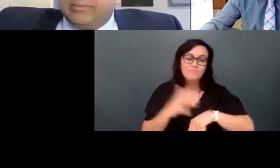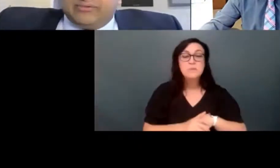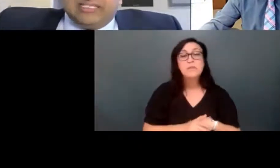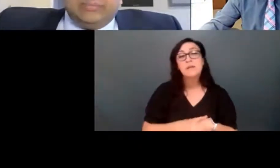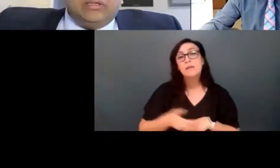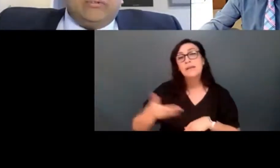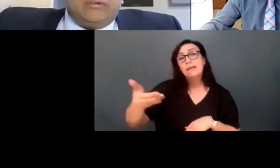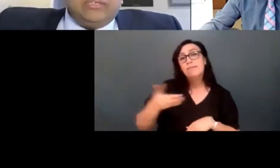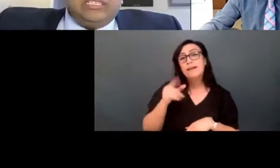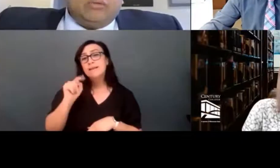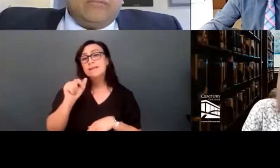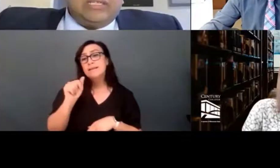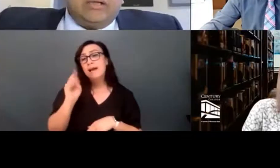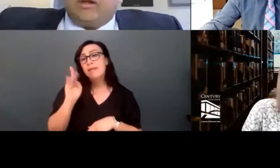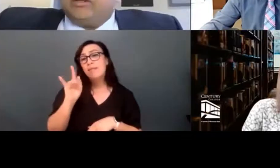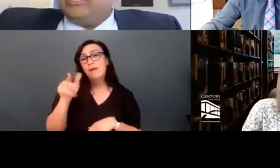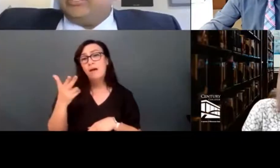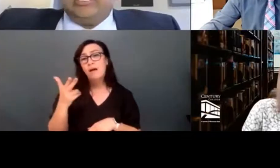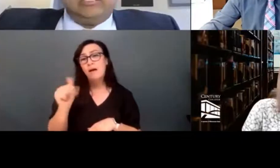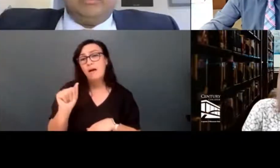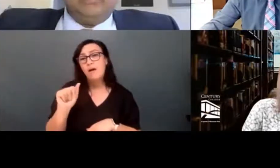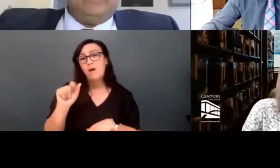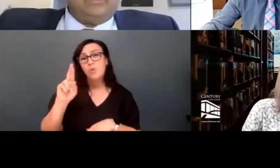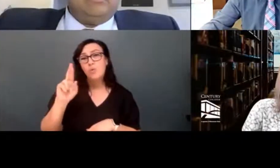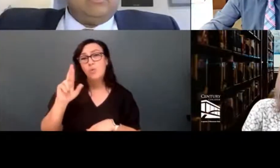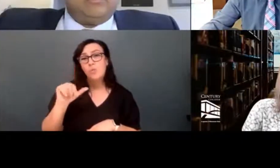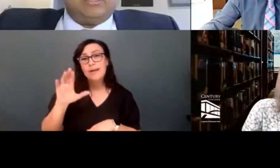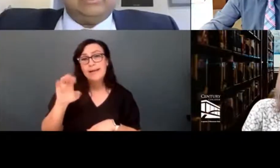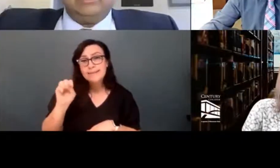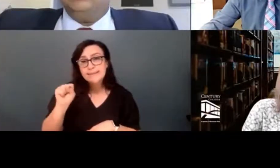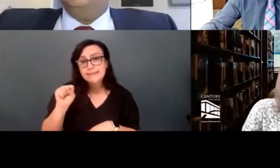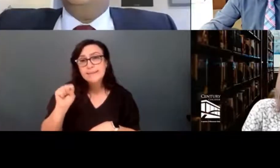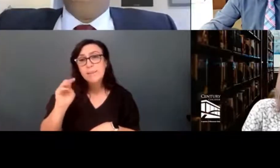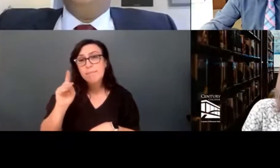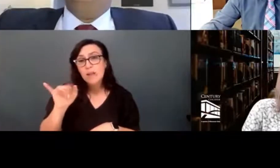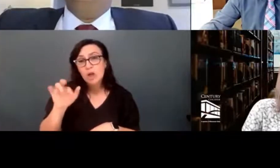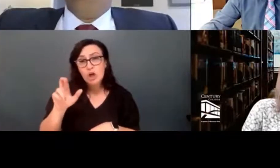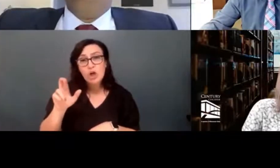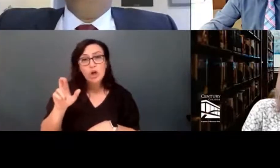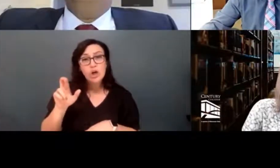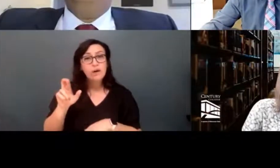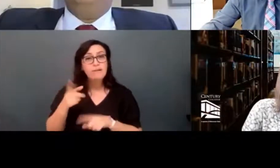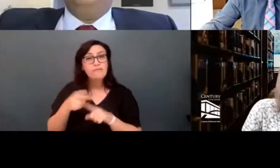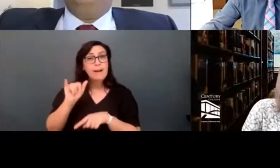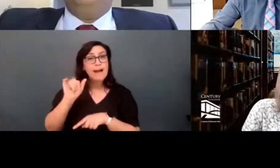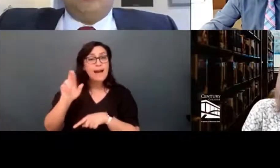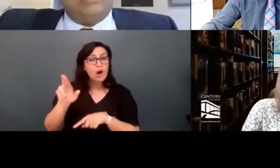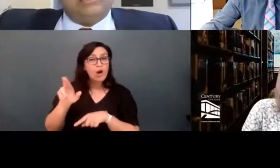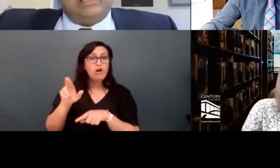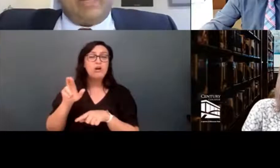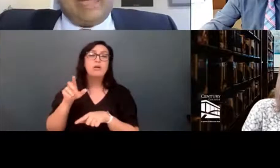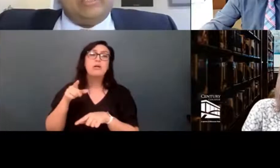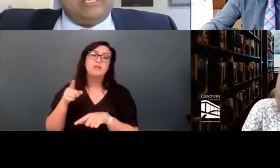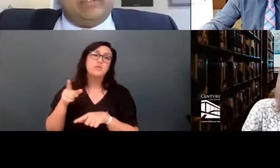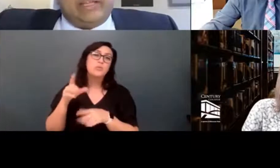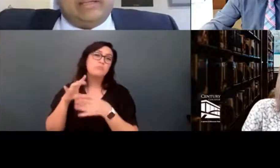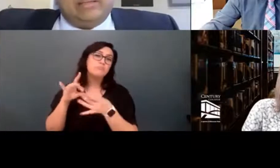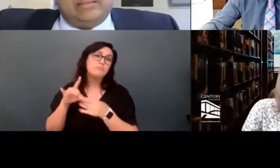from system office IR to share just briefly a couple of thoughts about the different forms and packaging of data. Tabatha.